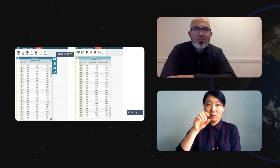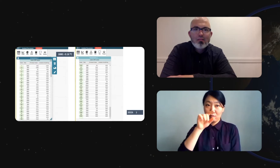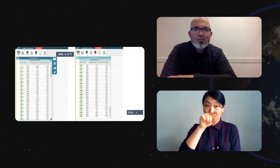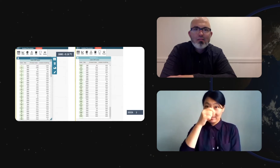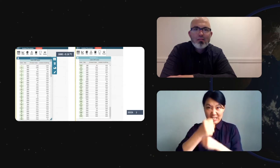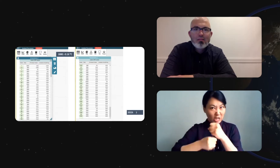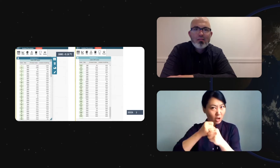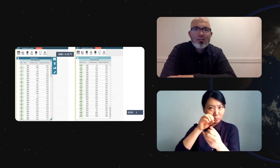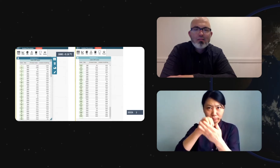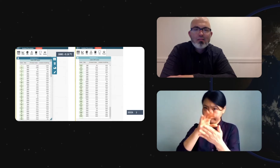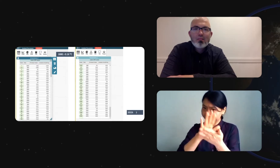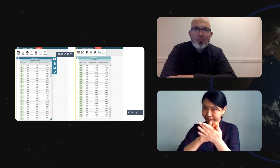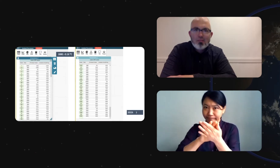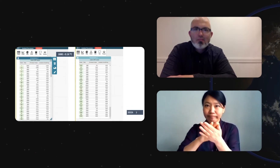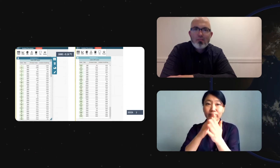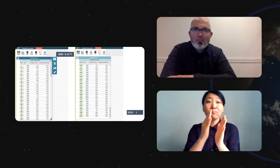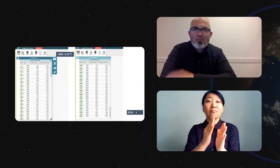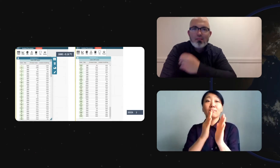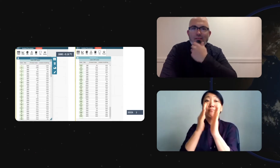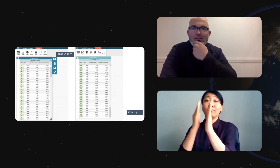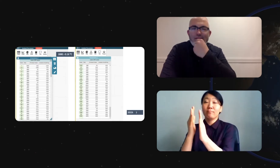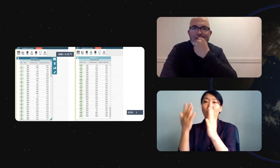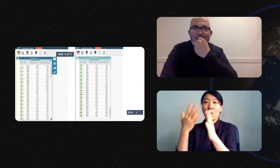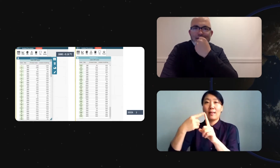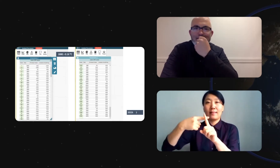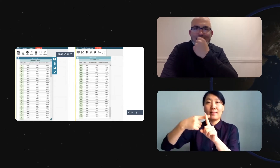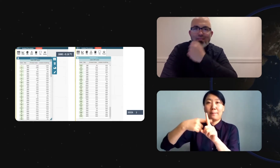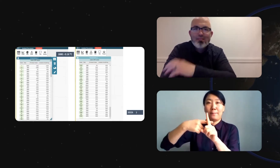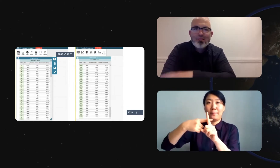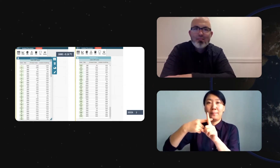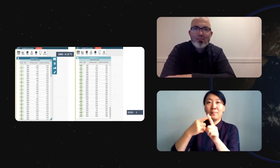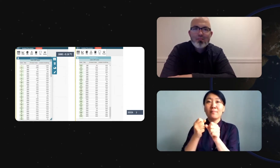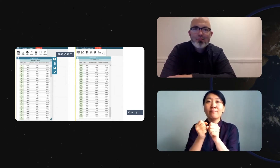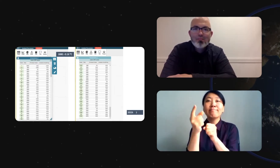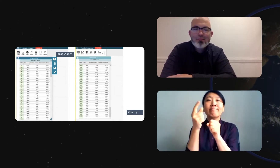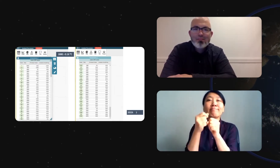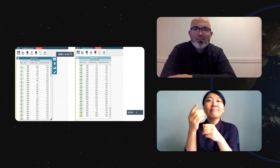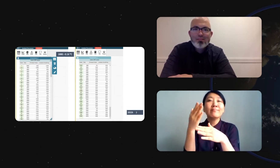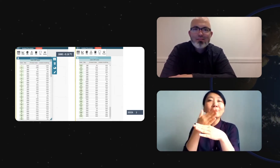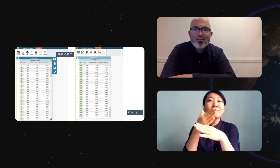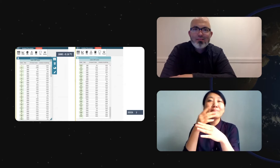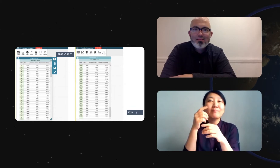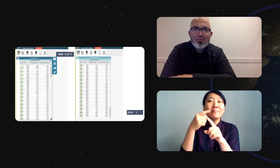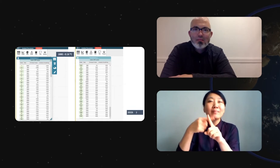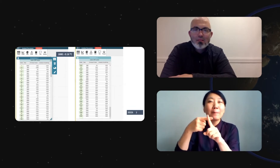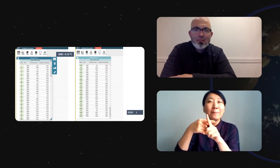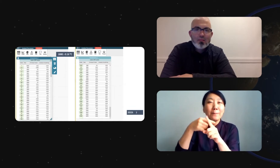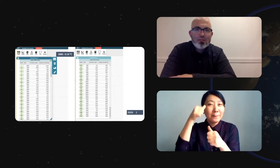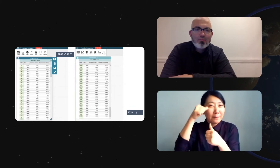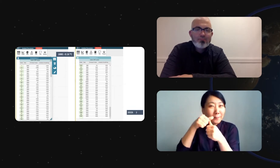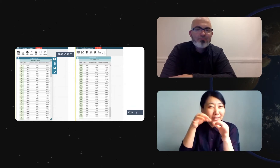The third column is the annual temperature for the year.